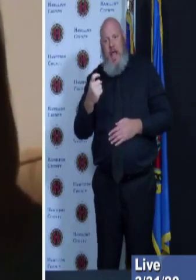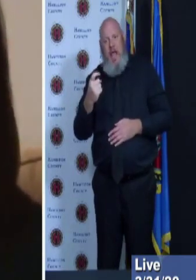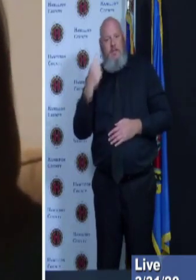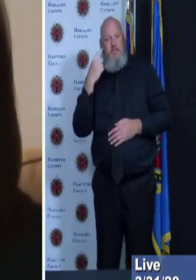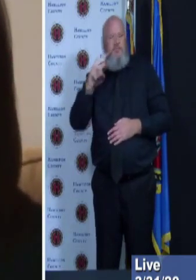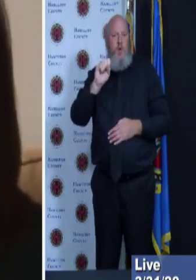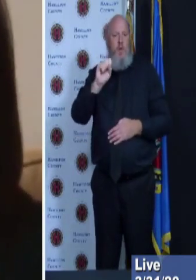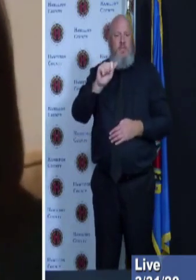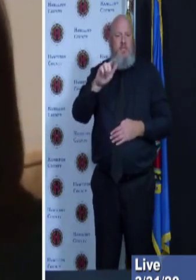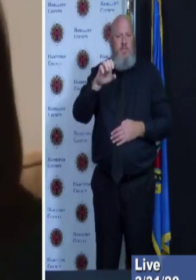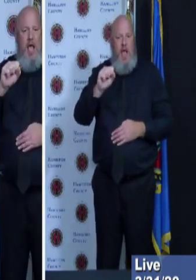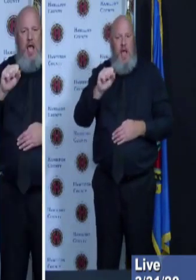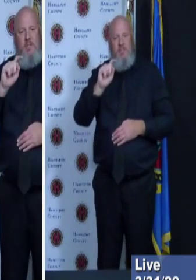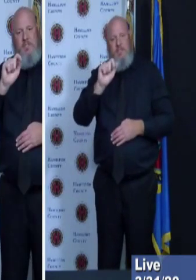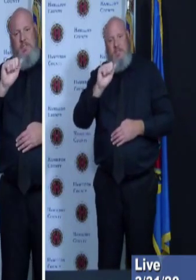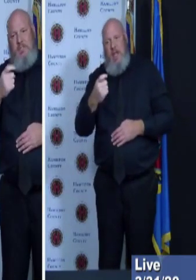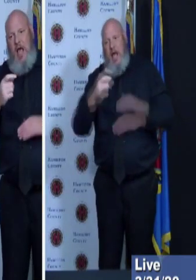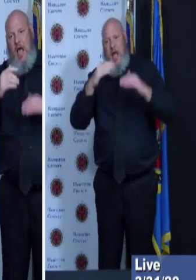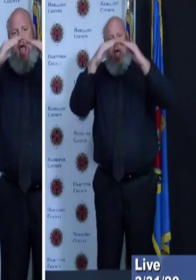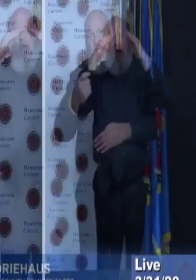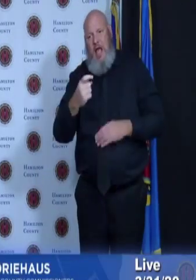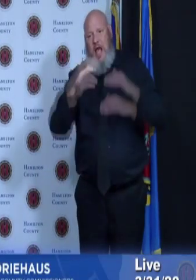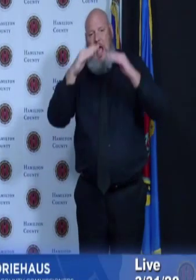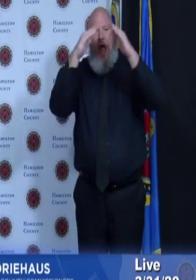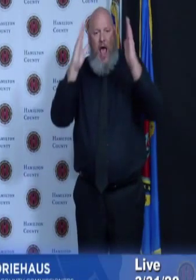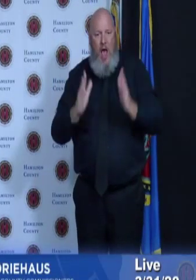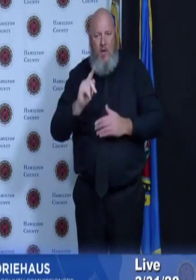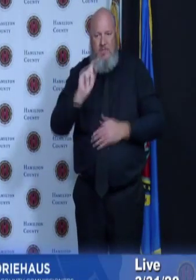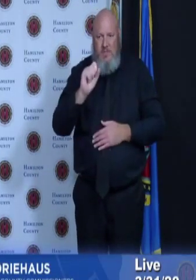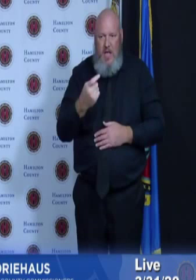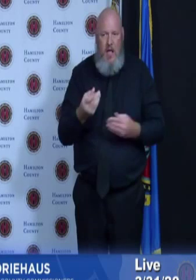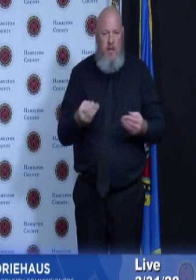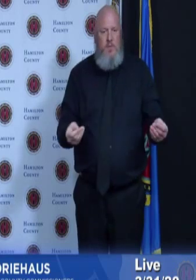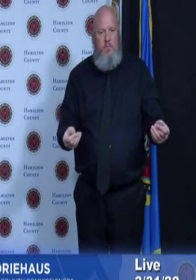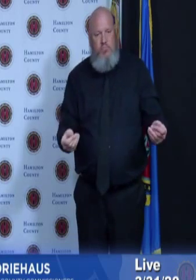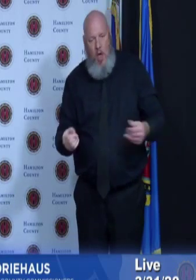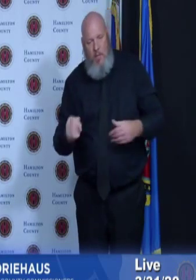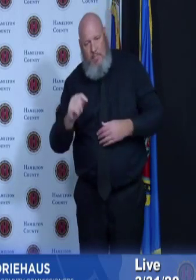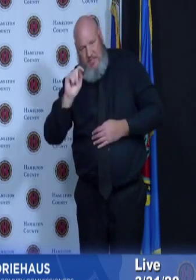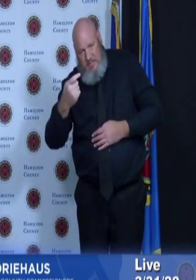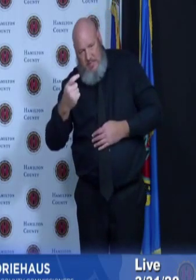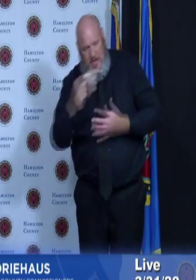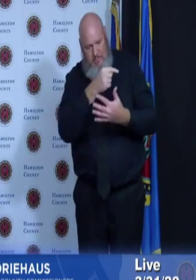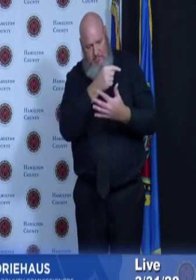revenue I think sales tax is gonna be a